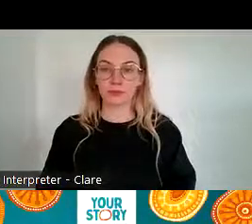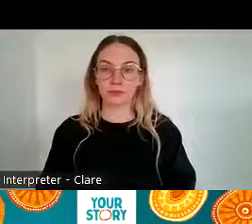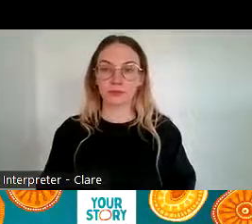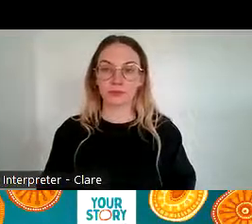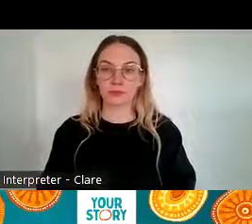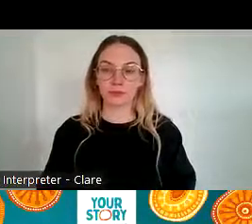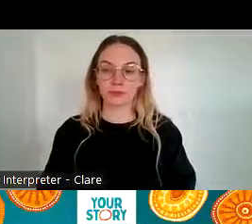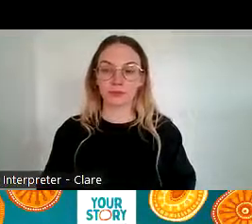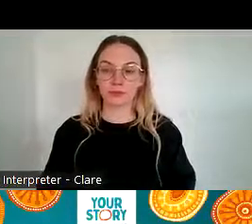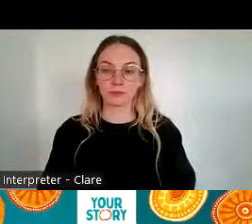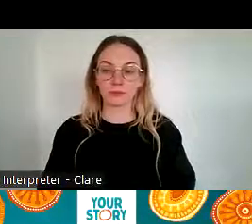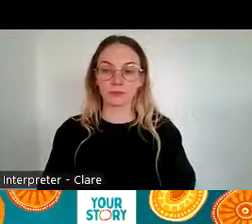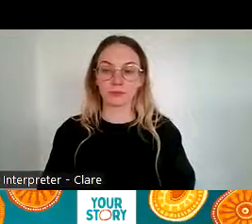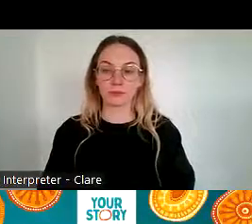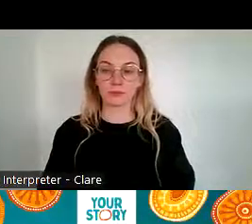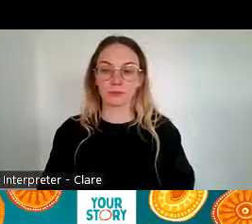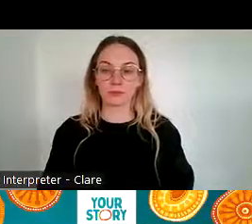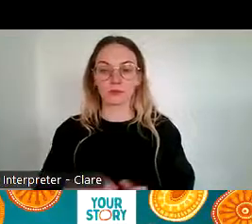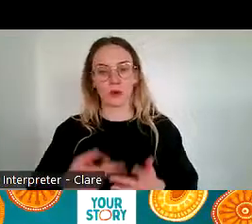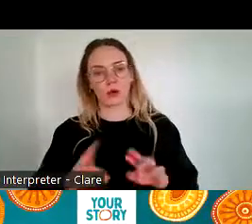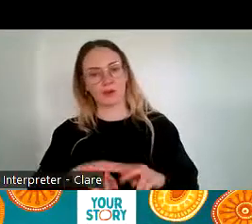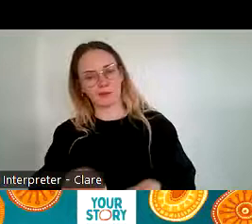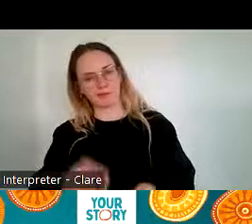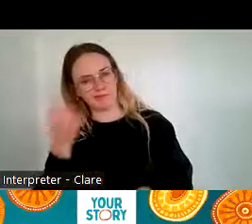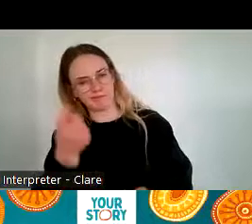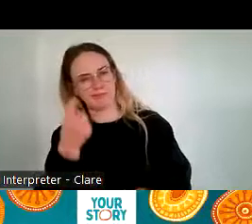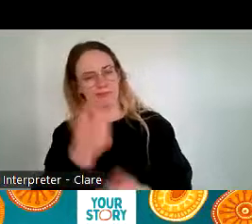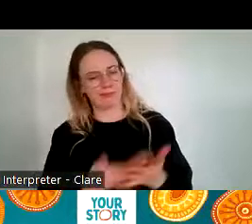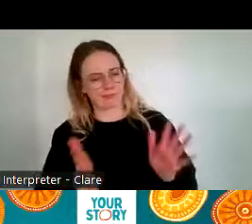How can I share my story with the Disability Royal Commission?